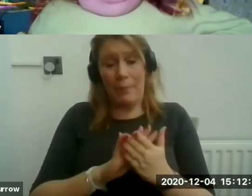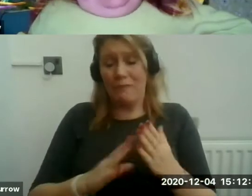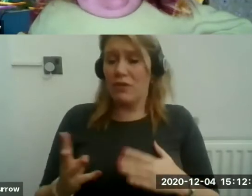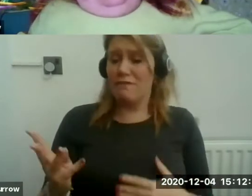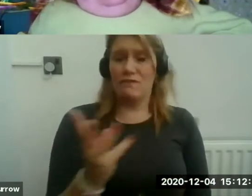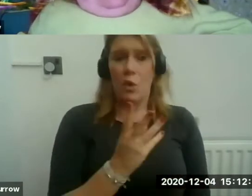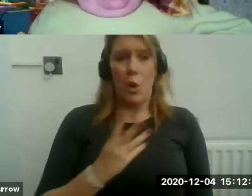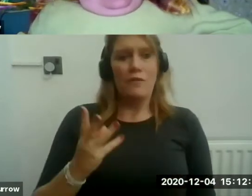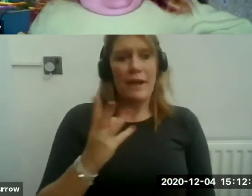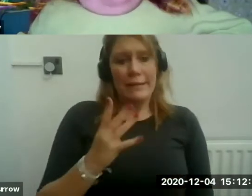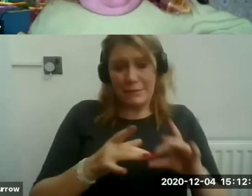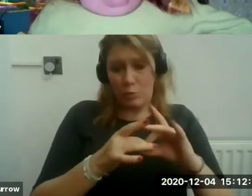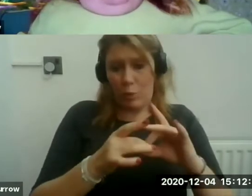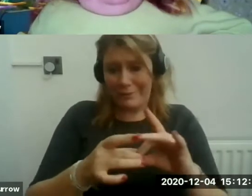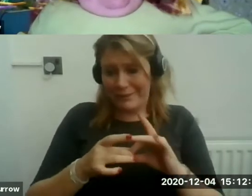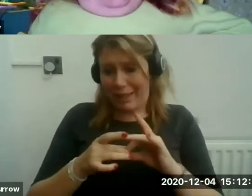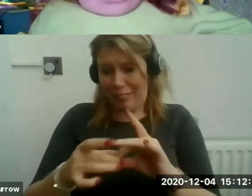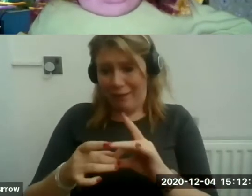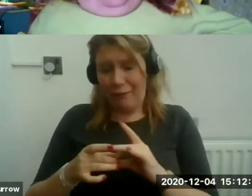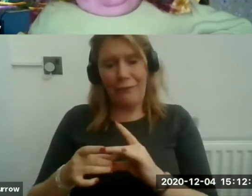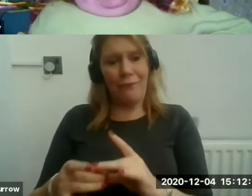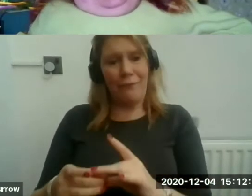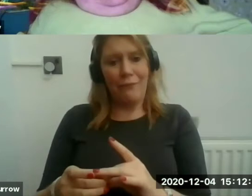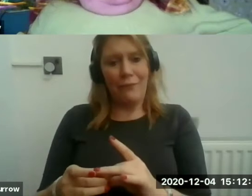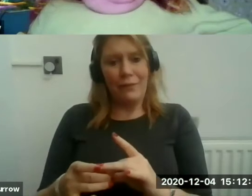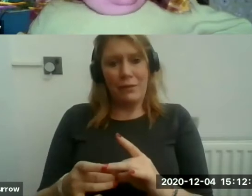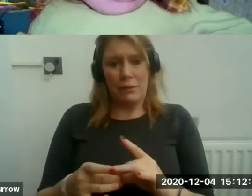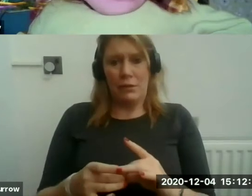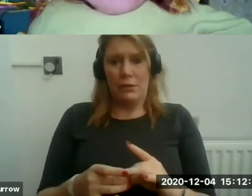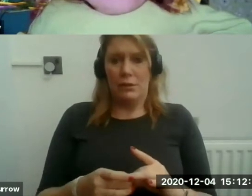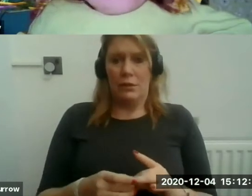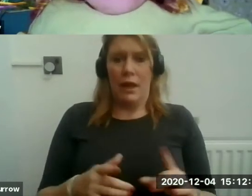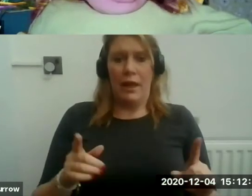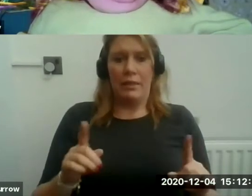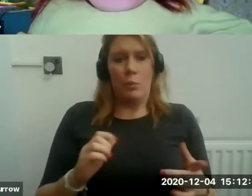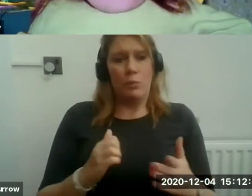of us to go able to do something together. What was great as Vici mentioned was